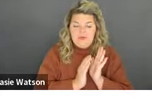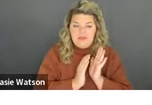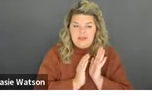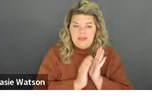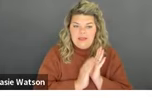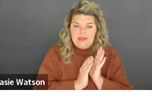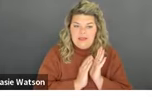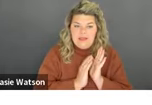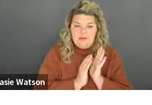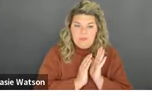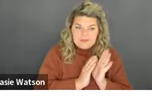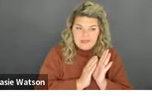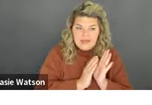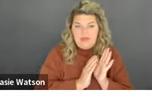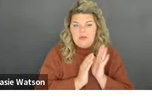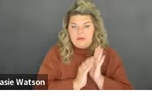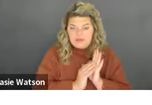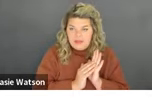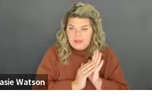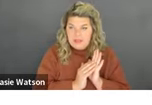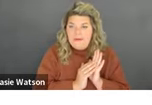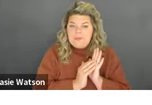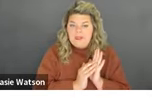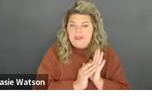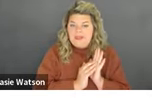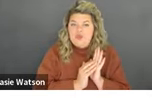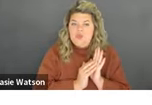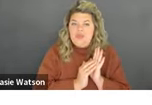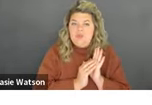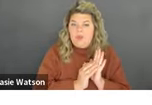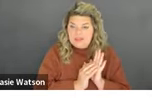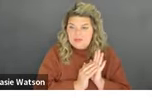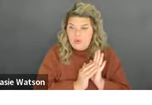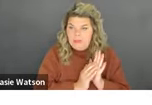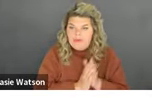So you can click the website and you can also click the link to the request form,